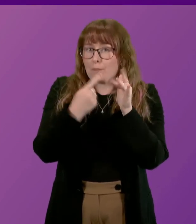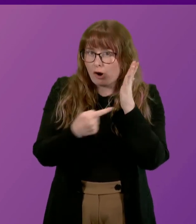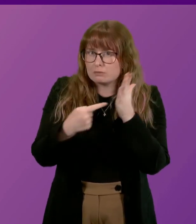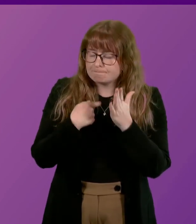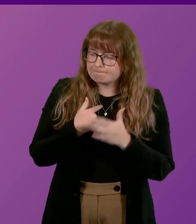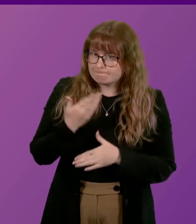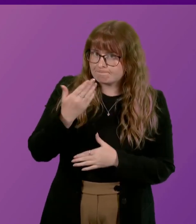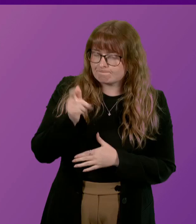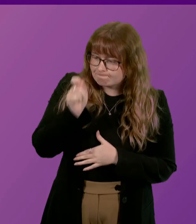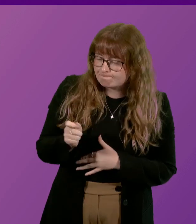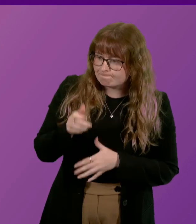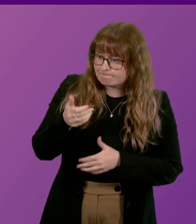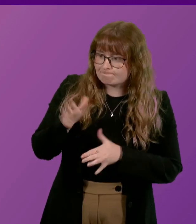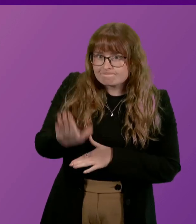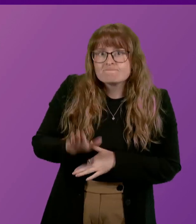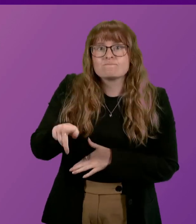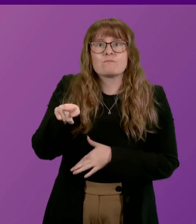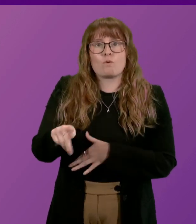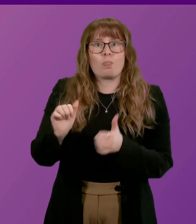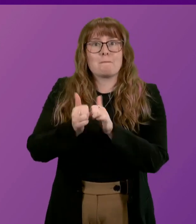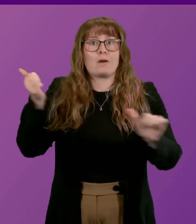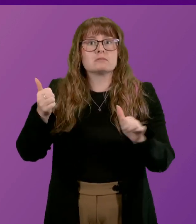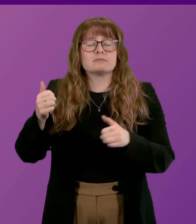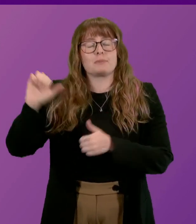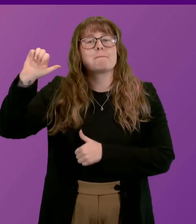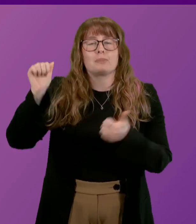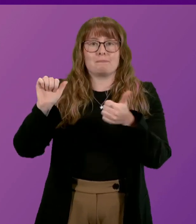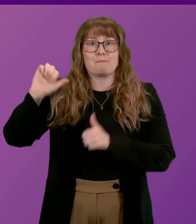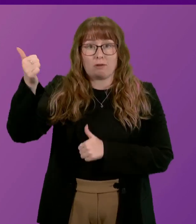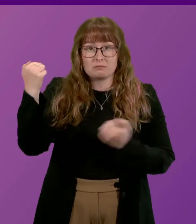Alexander Dennis is an industry leader in bus manufacturing, and that news was not